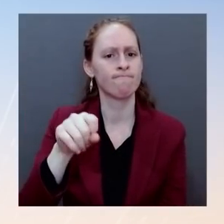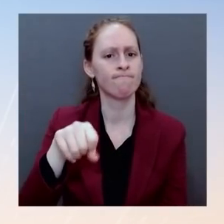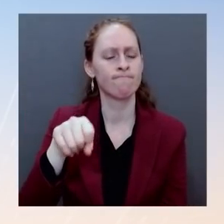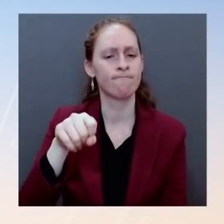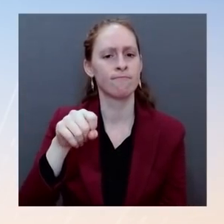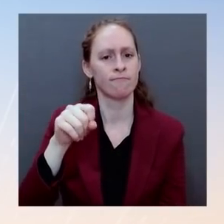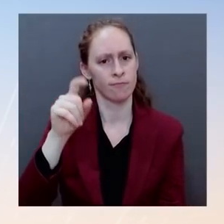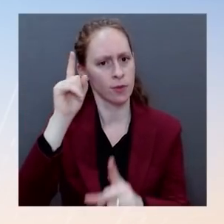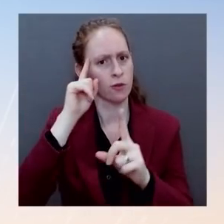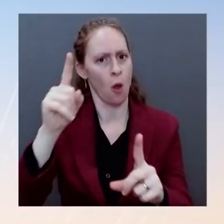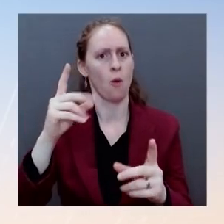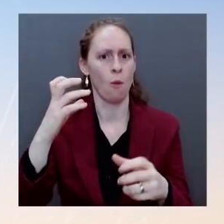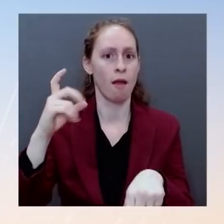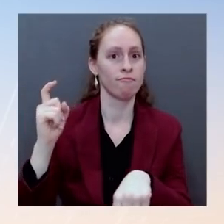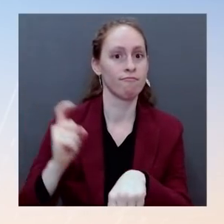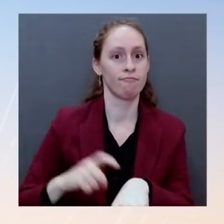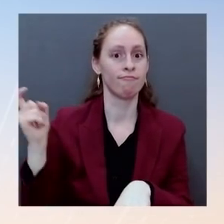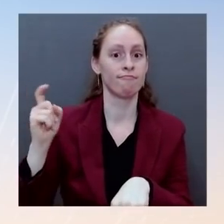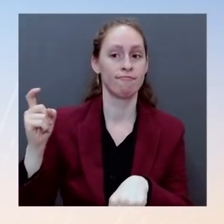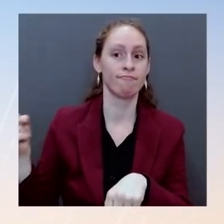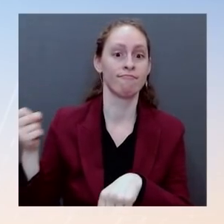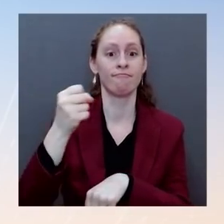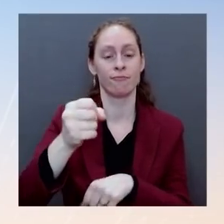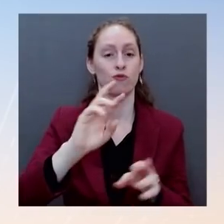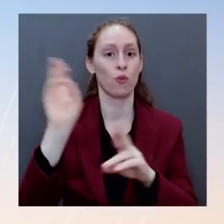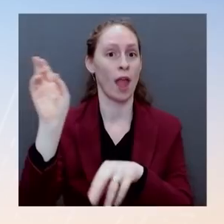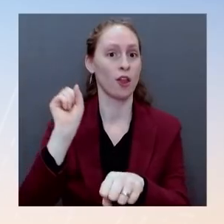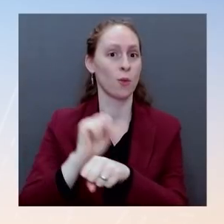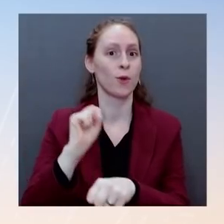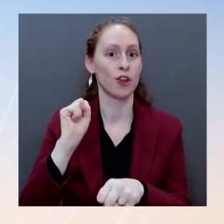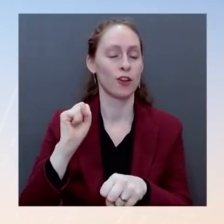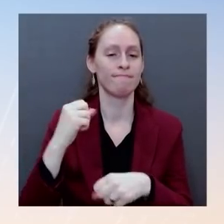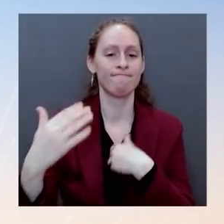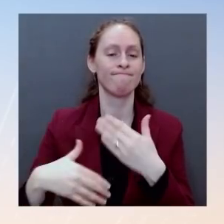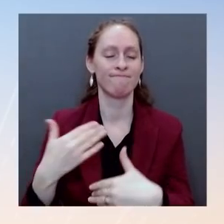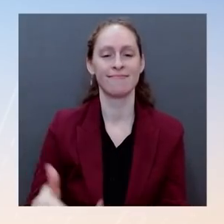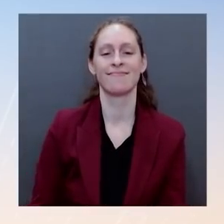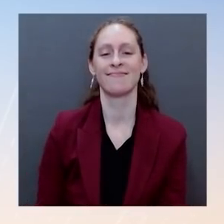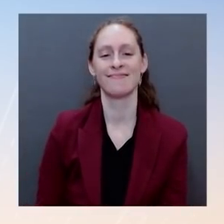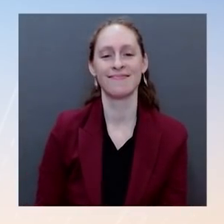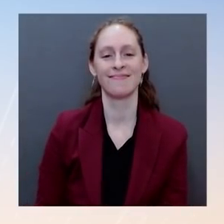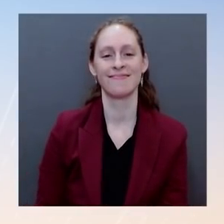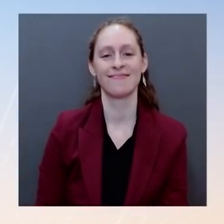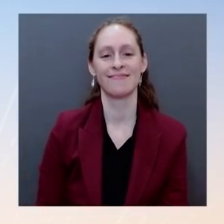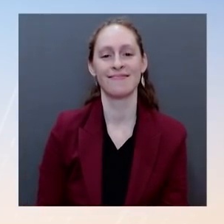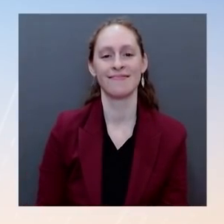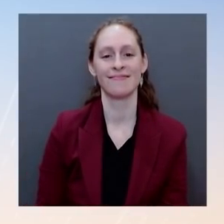So, I don't have any news for you today about that personnel announcement, but -- The Press: Is inflation, like,